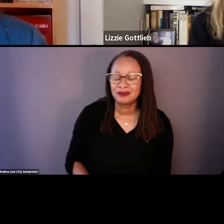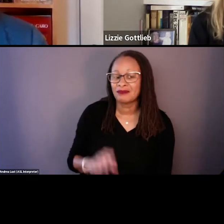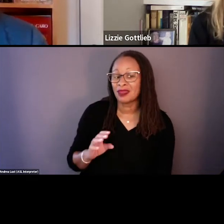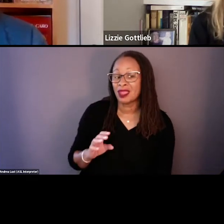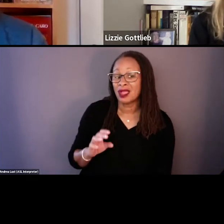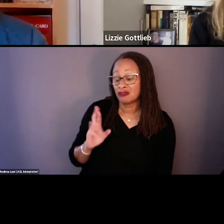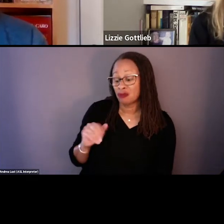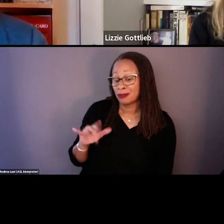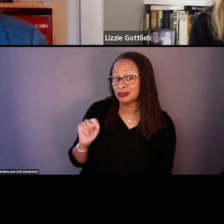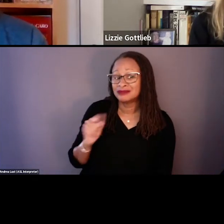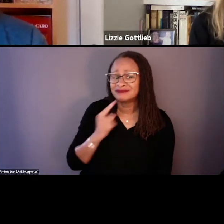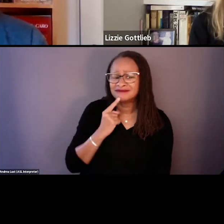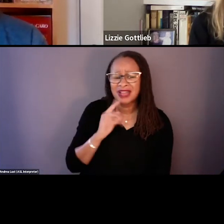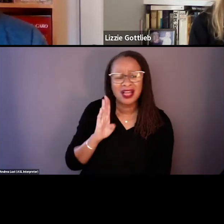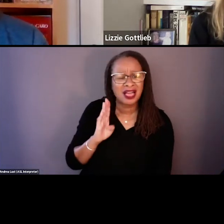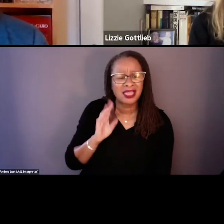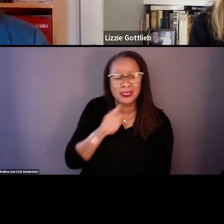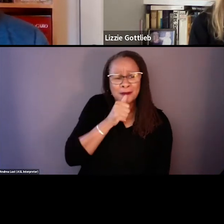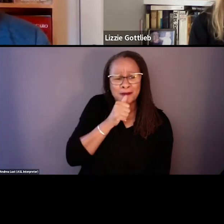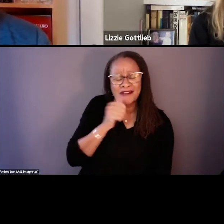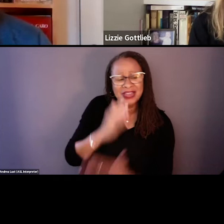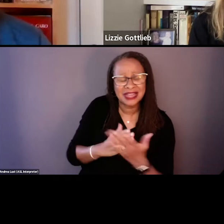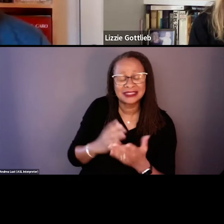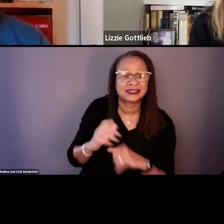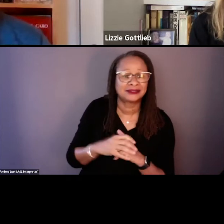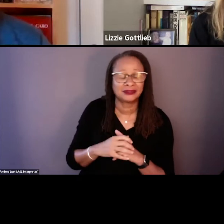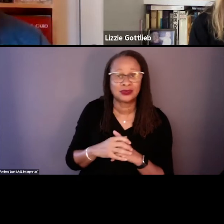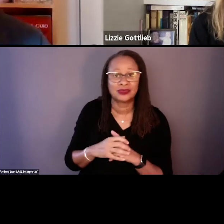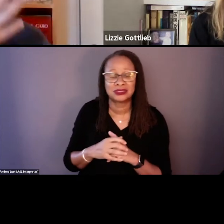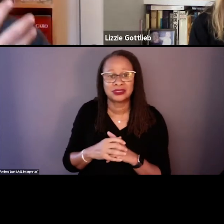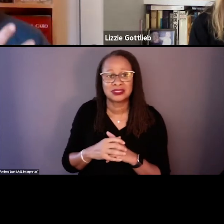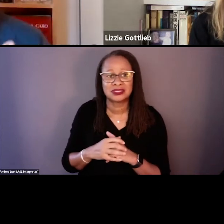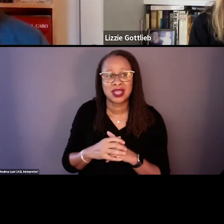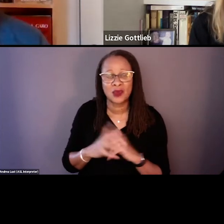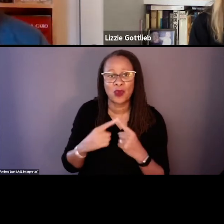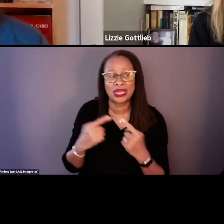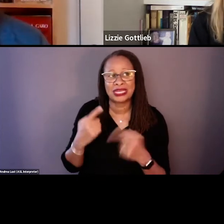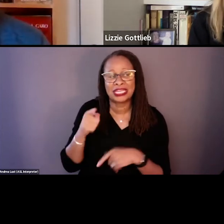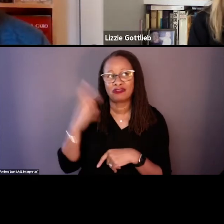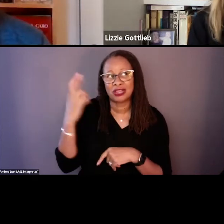Yeah. You know, the private aspect of him really, I mean, it's something that comes over his face, like, instantly when he realizes